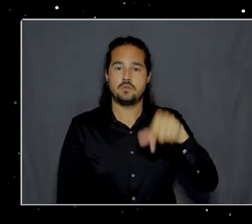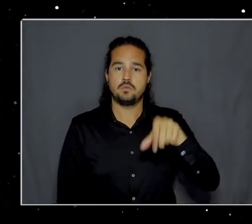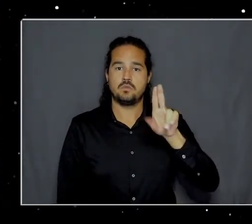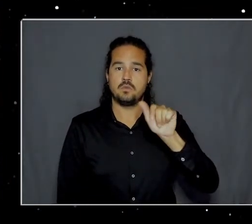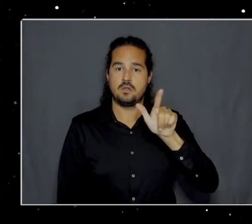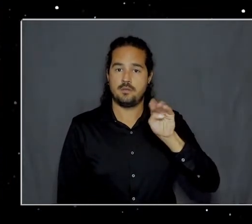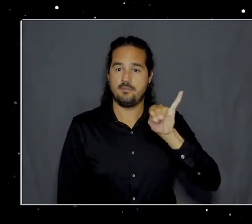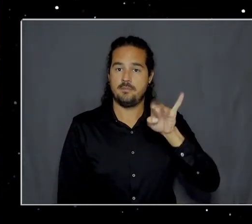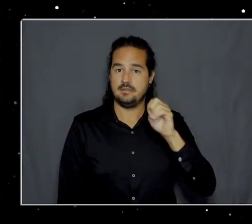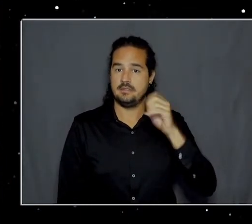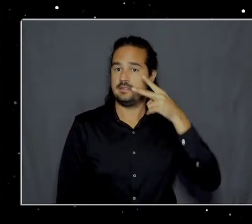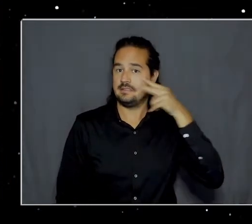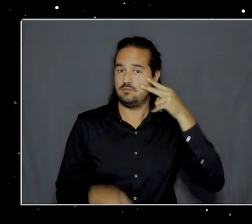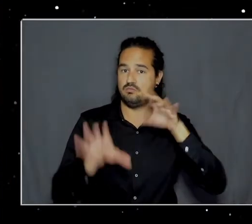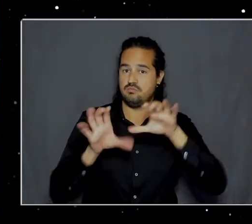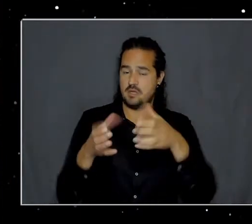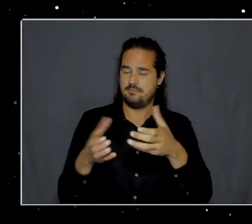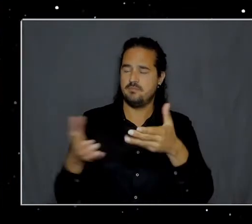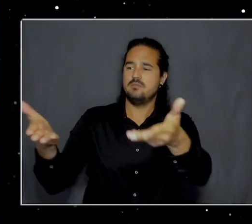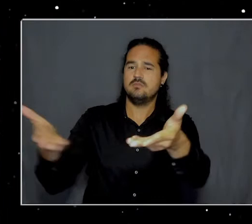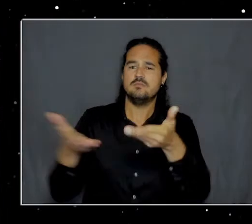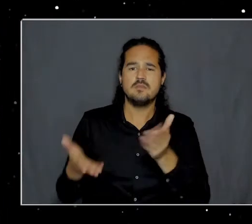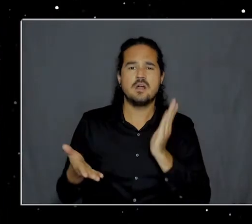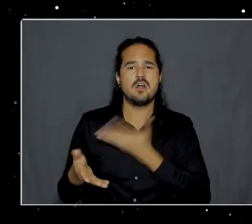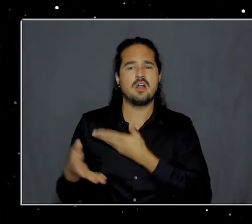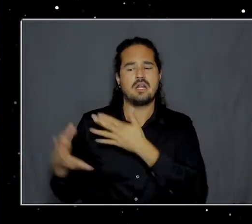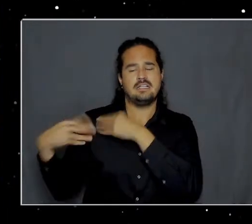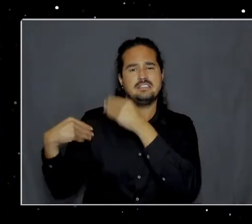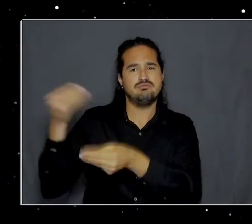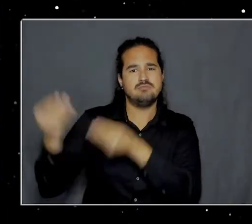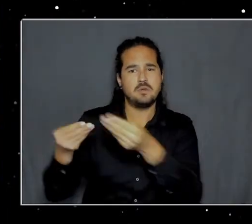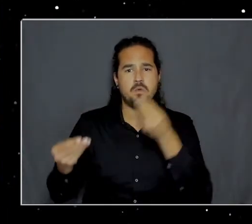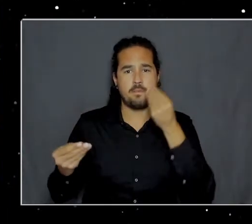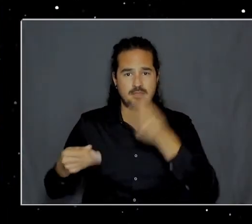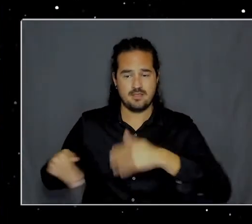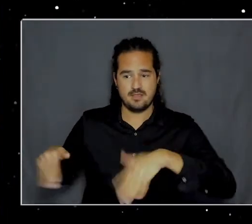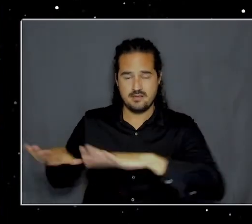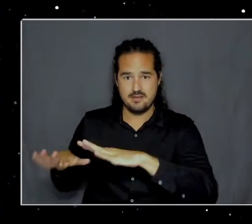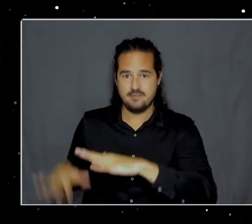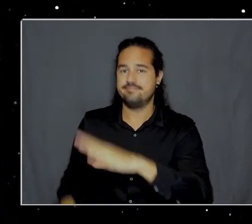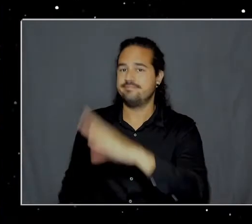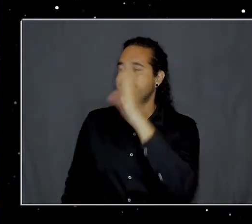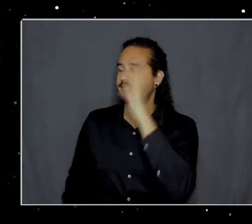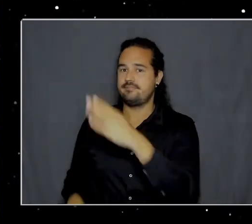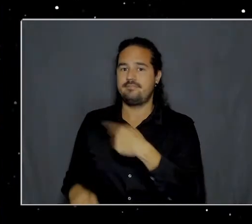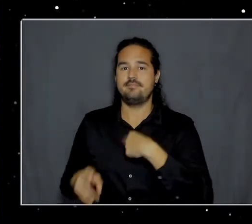MY NAME IS ROBERT DE LOS ANGELES. I AM A SNOQUALMIE TRIBAL ELDER, AND THE CHAIRMAN OF THE SNOQUALMIE INDIAN TRIBE. WE WELCOME YOU TO OUR ANCESTRAL